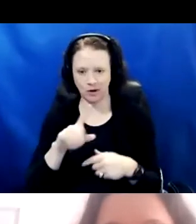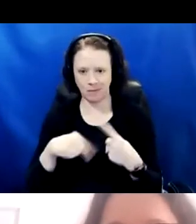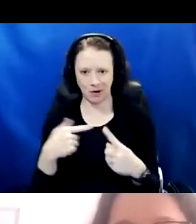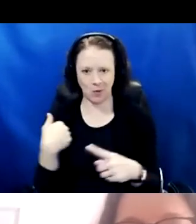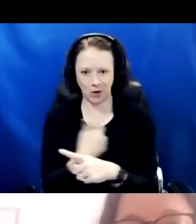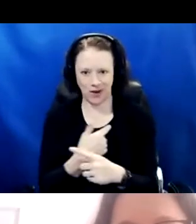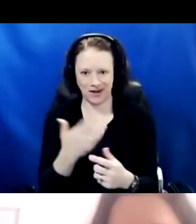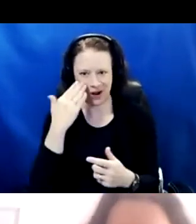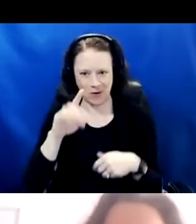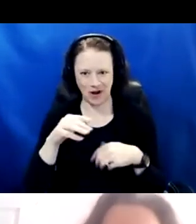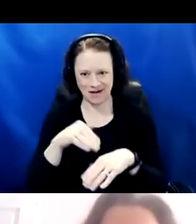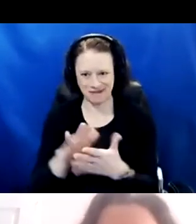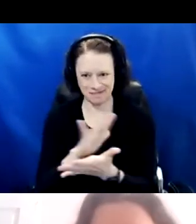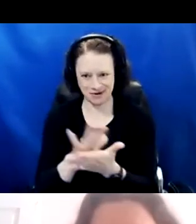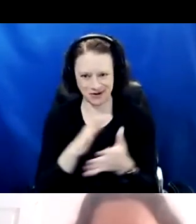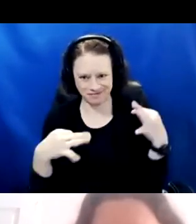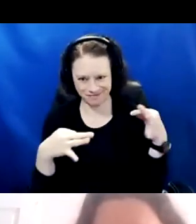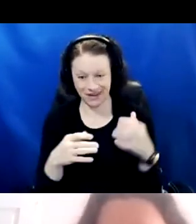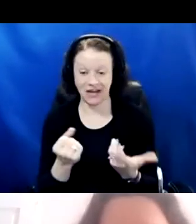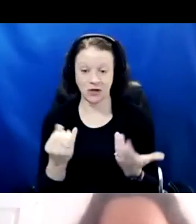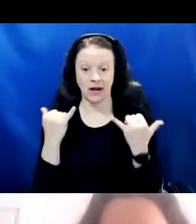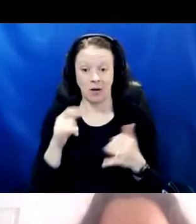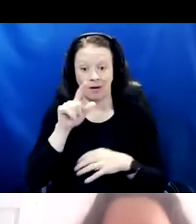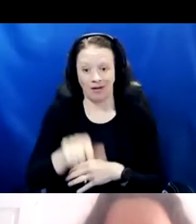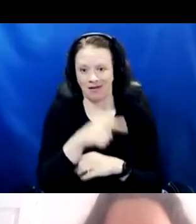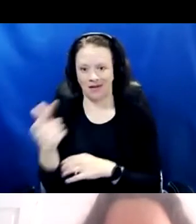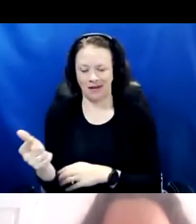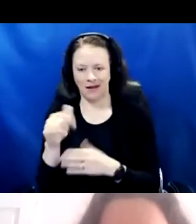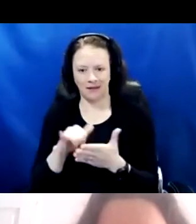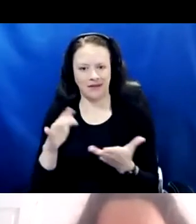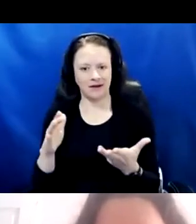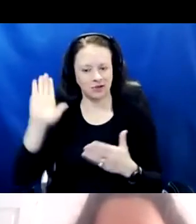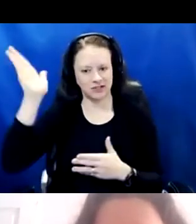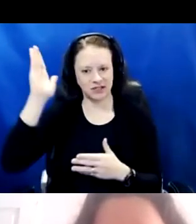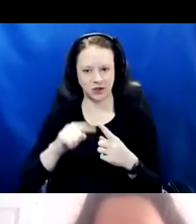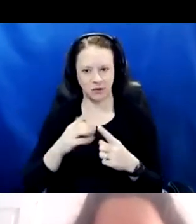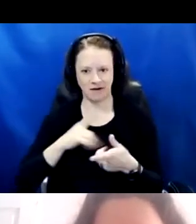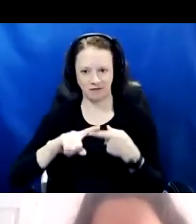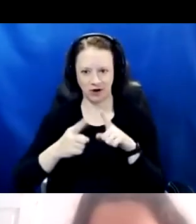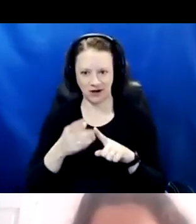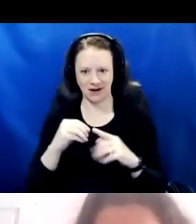and now I'm going to turn over the presentation to my friend and colleague Brandie and Brandie,